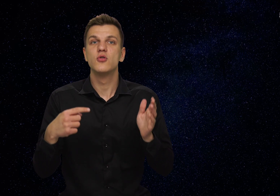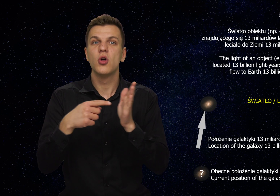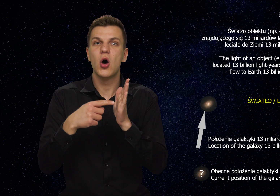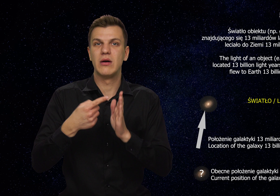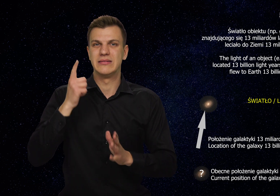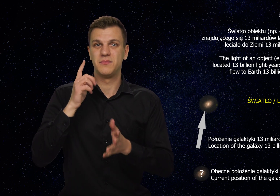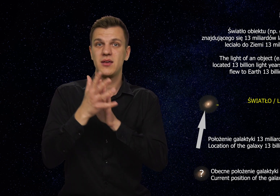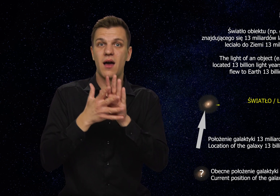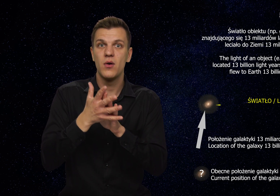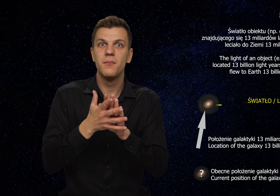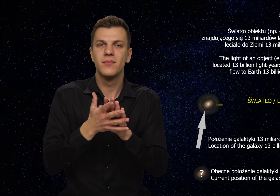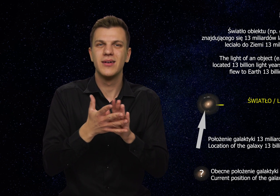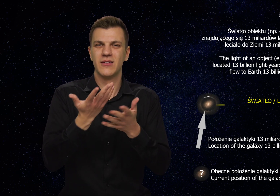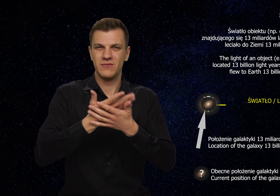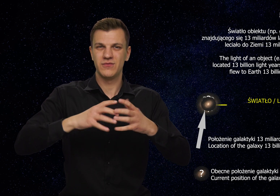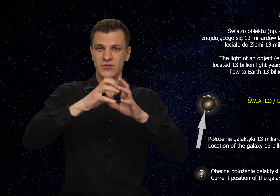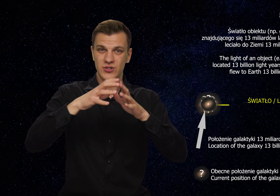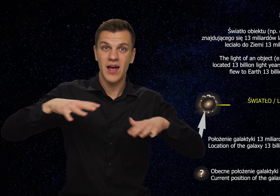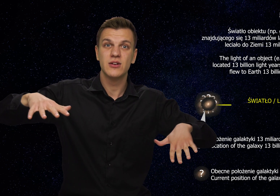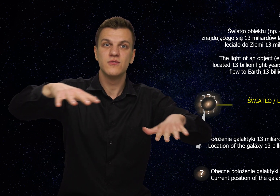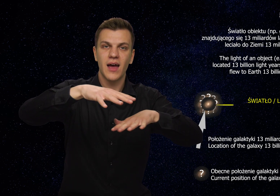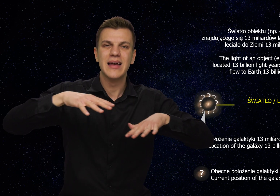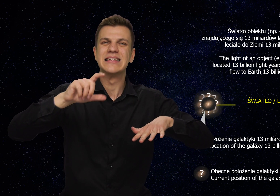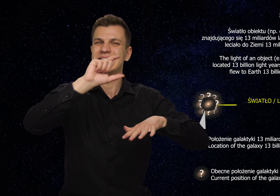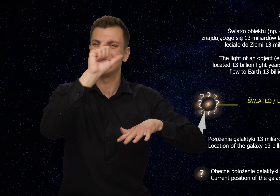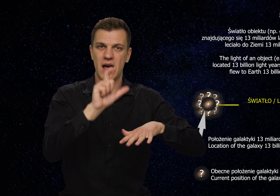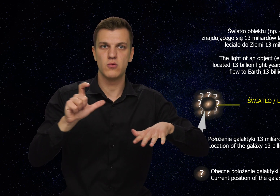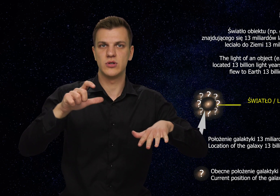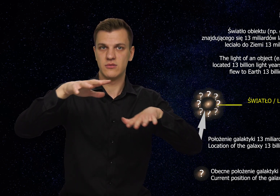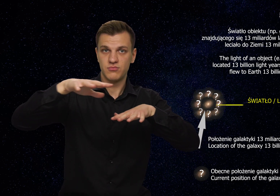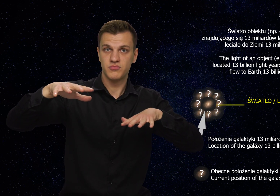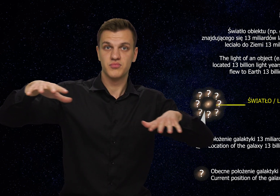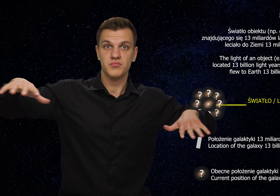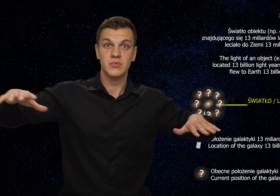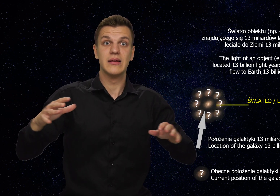And it's the same with the universe. It's constantly getting bigger, expanding.